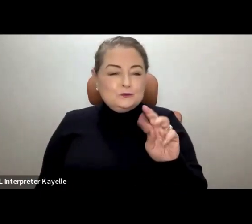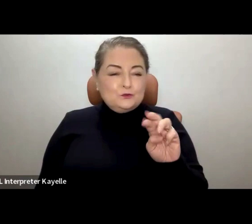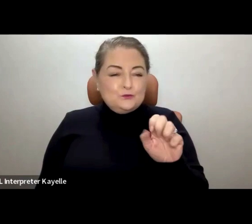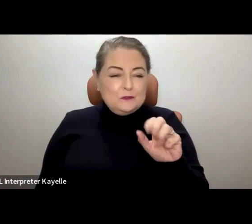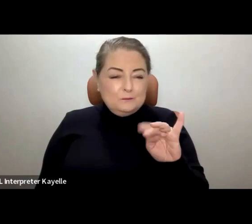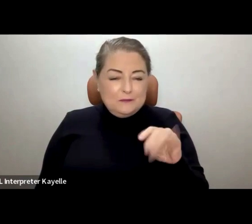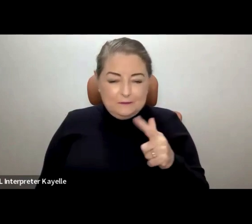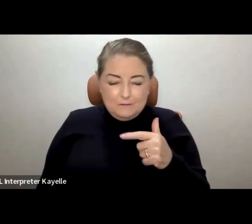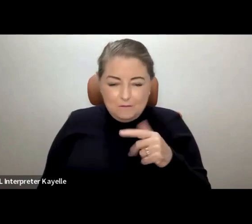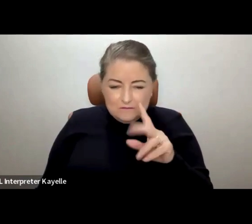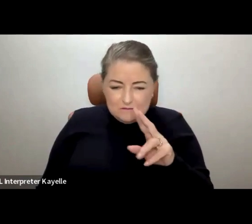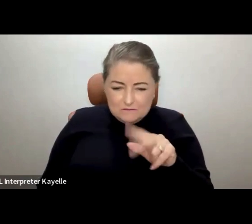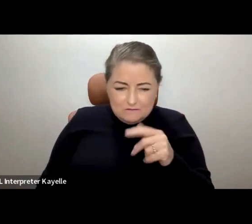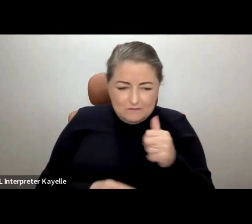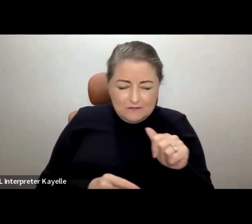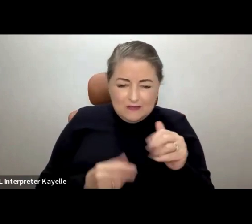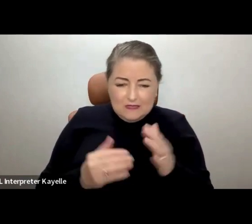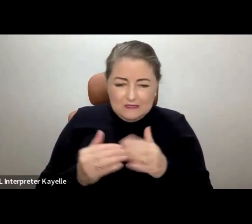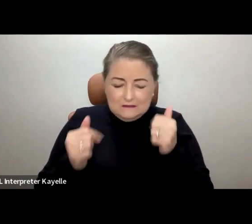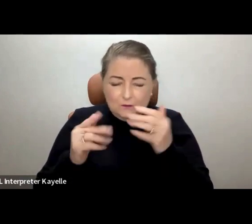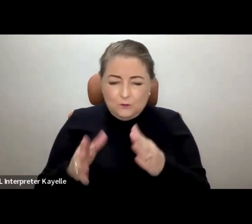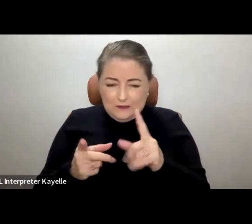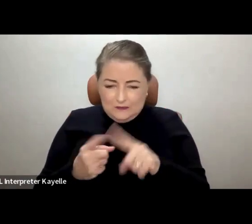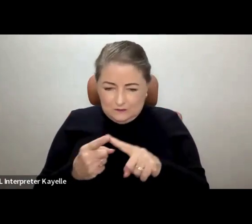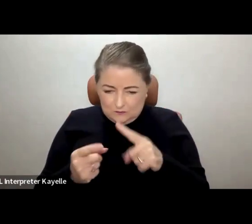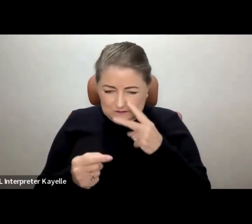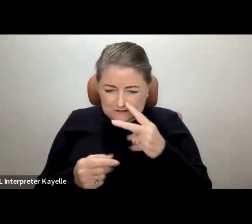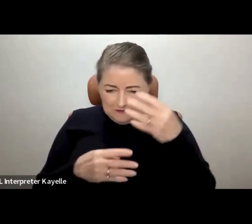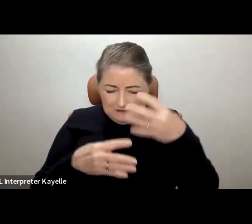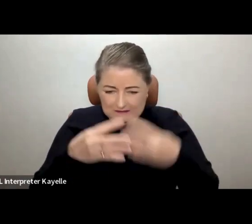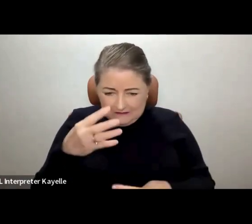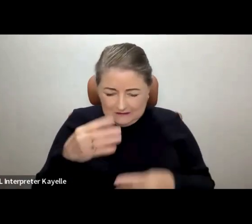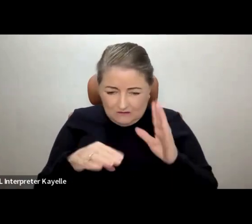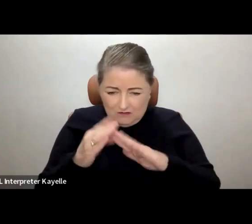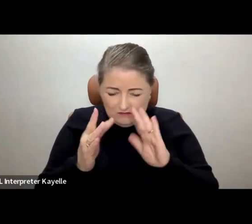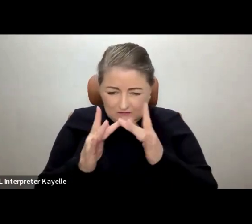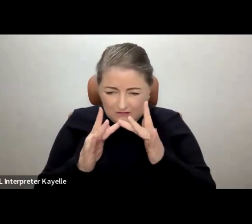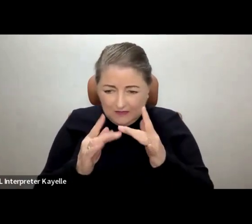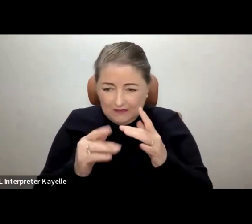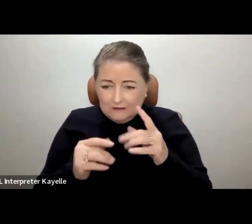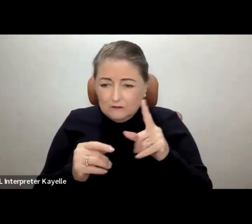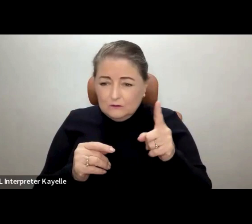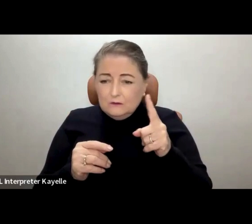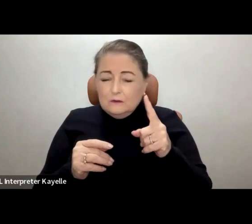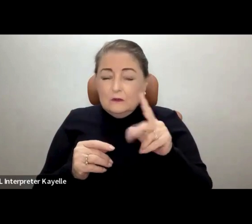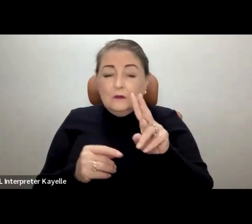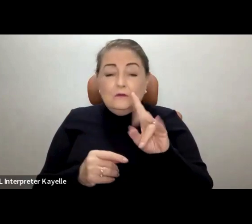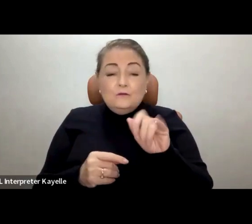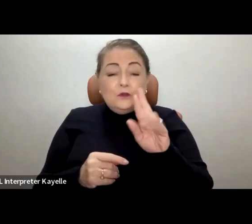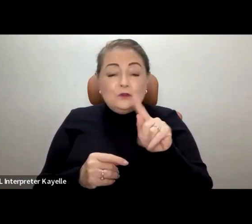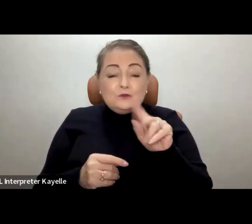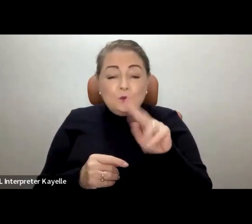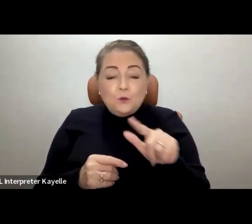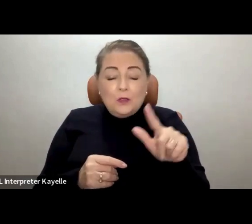question? Is there any easy way to see a list of film screening online meaning your lists that have virtual the virtual info